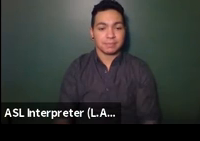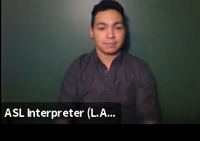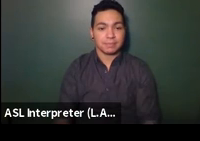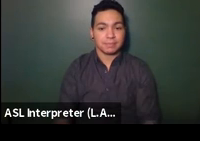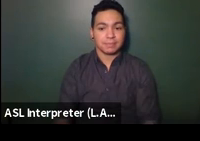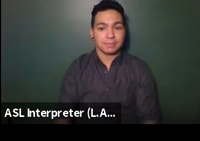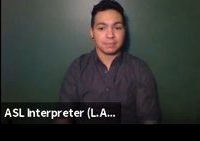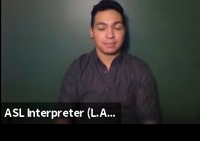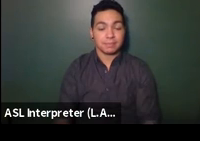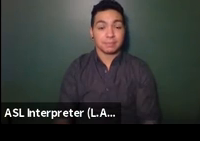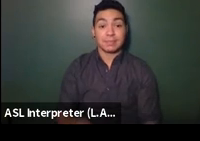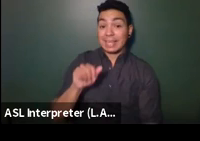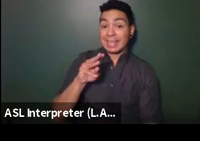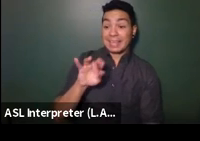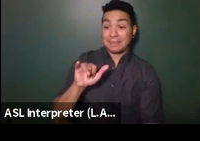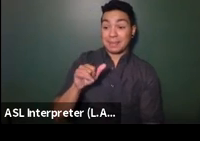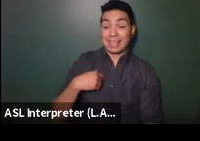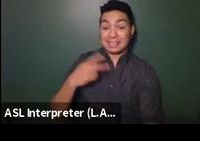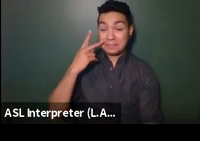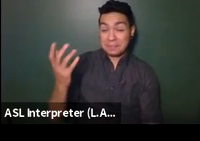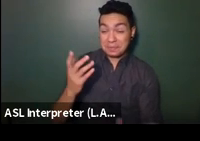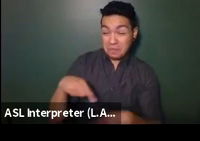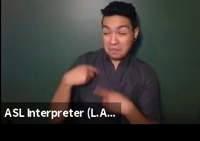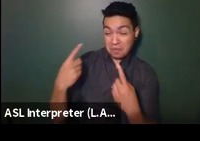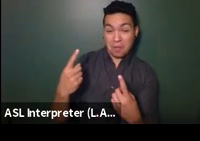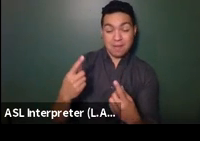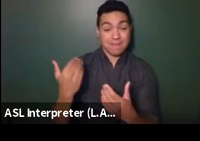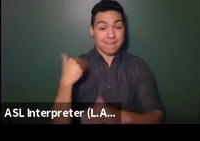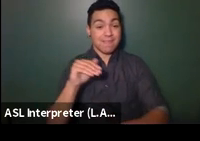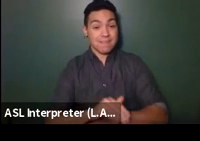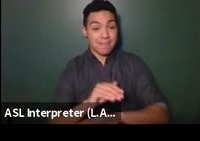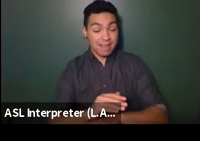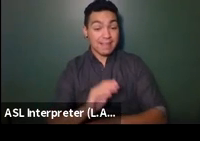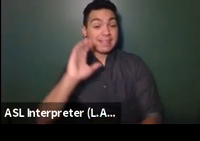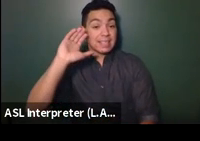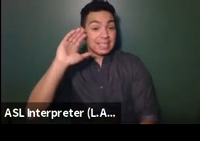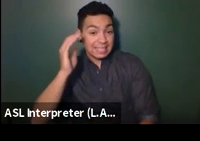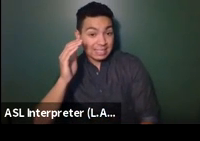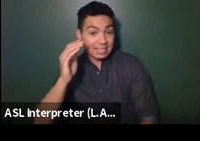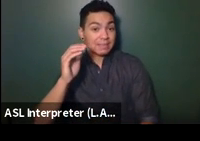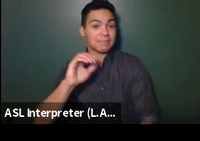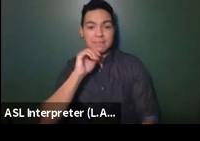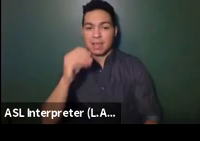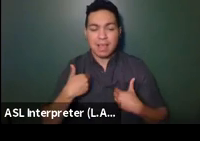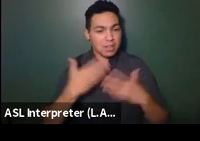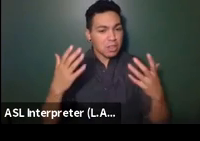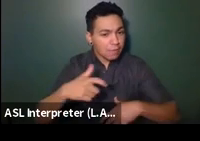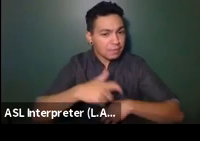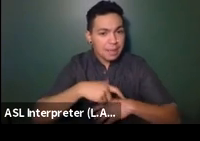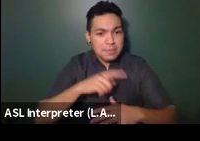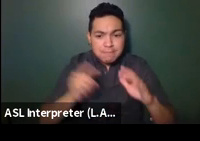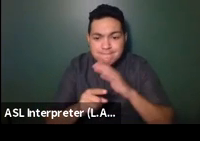ESD 113 - Andrew Hickman: So Amy, what I'm seeing is last night. Looks like we're didn't really get a chance to explore. But I do know that school ology